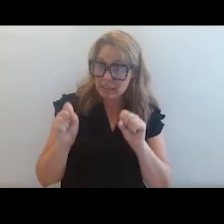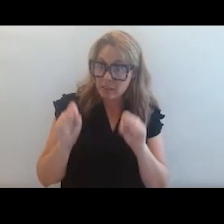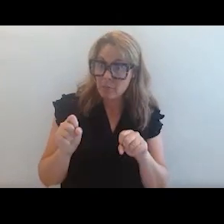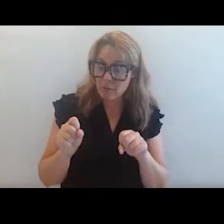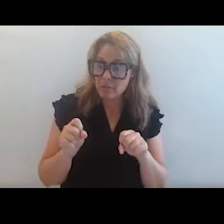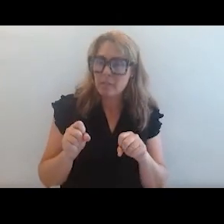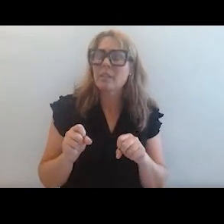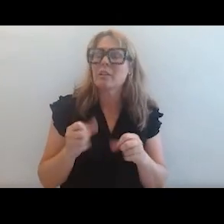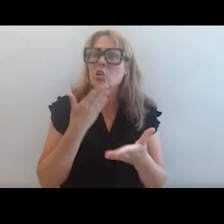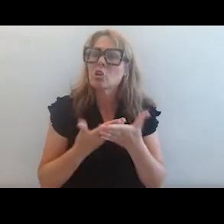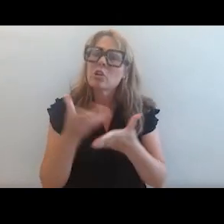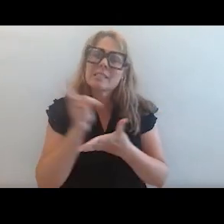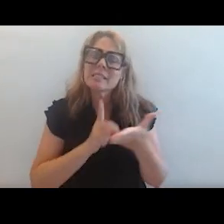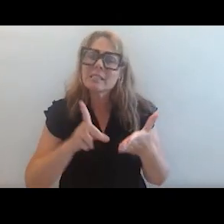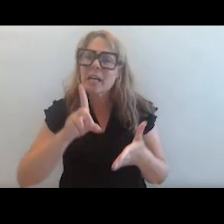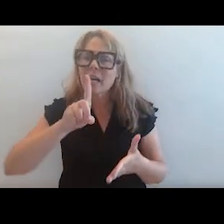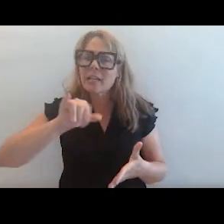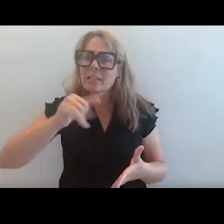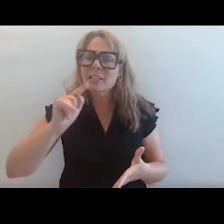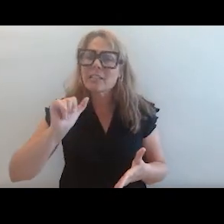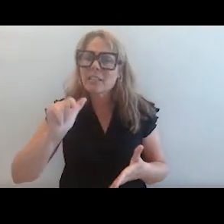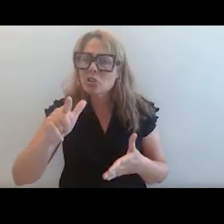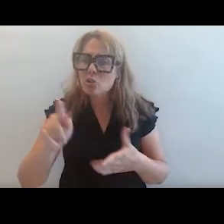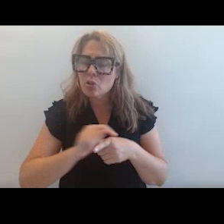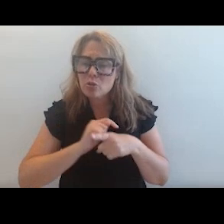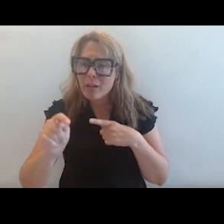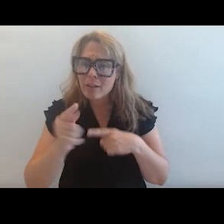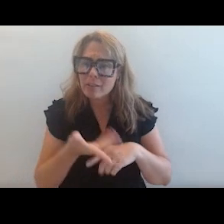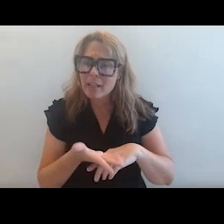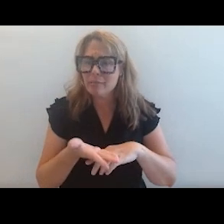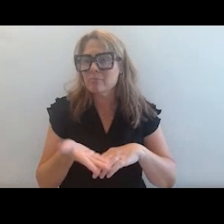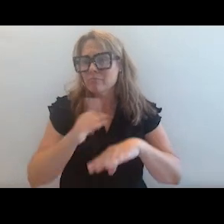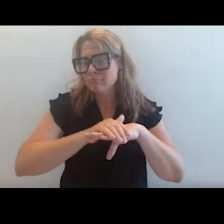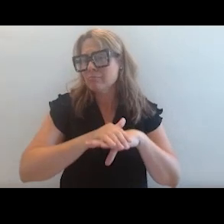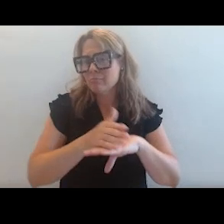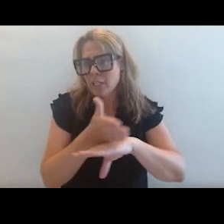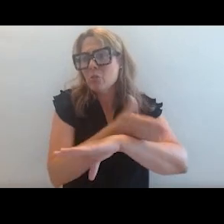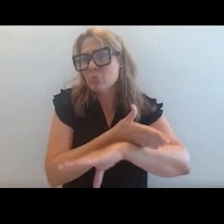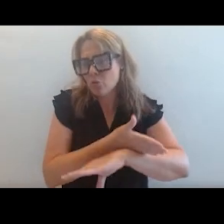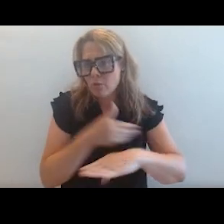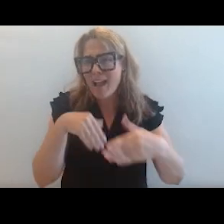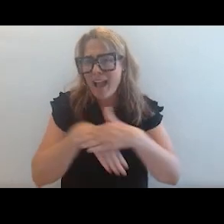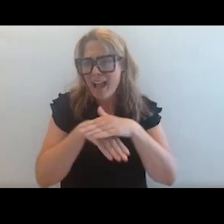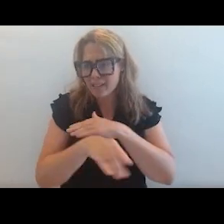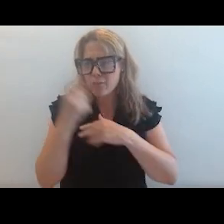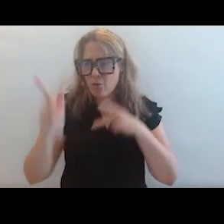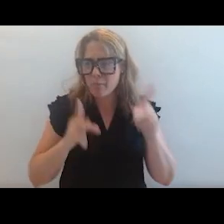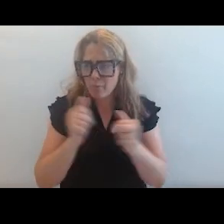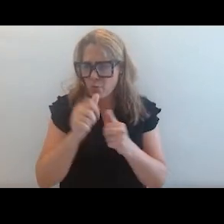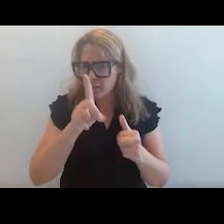Accessibility. Well-designed digital training can increase access for people with disabilities,